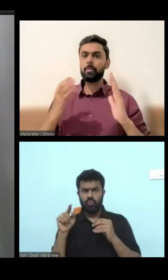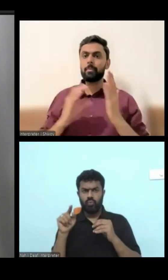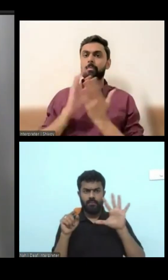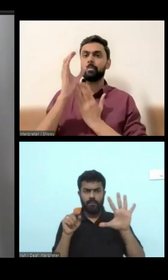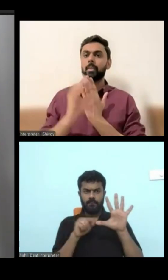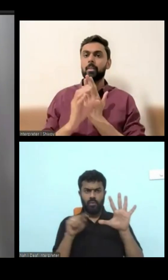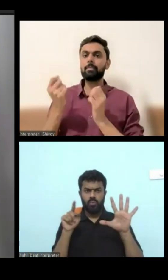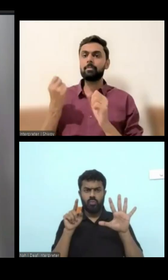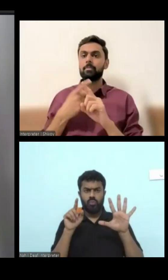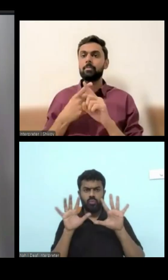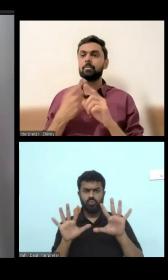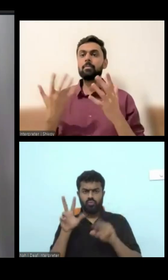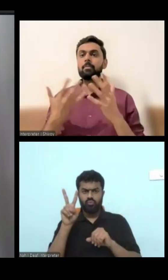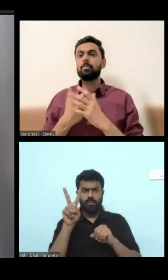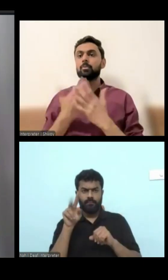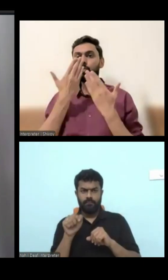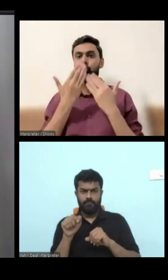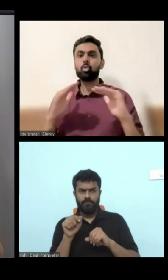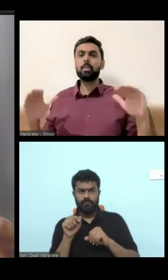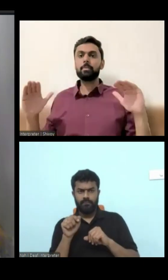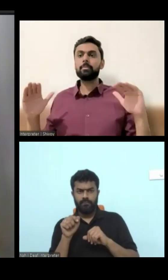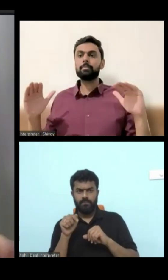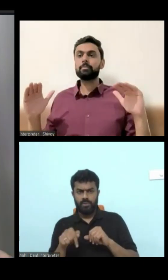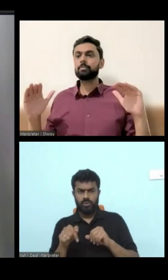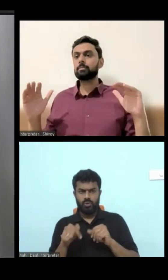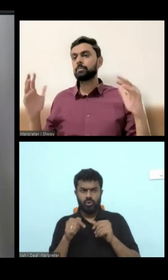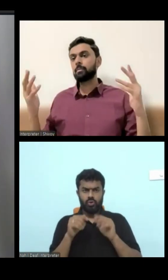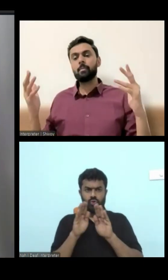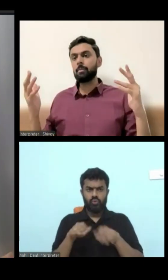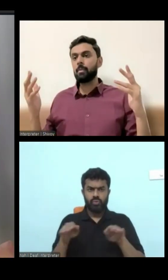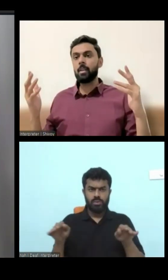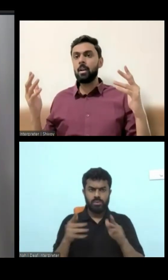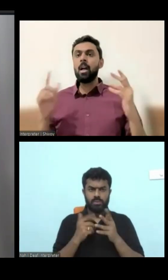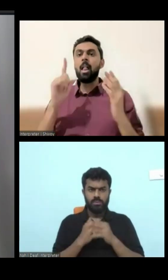Where students will be able to maybe do a specific lesson. Or a specific...